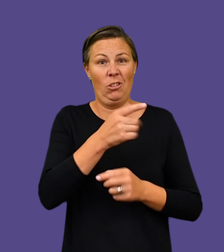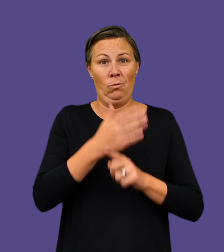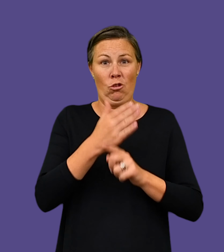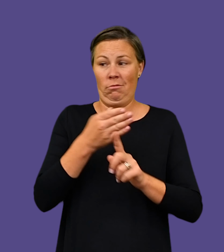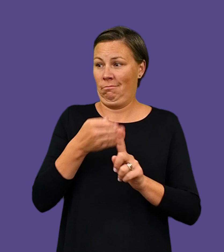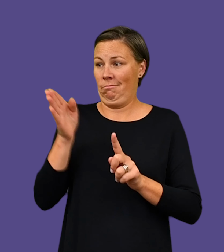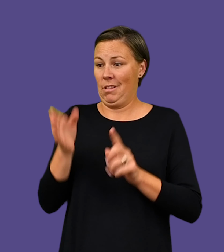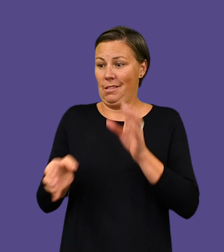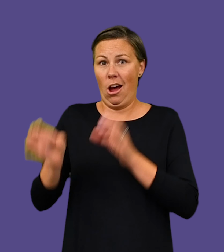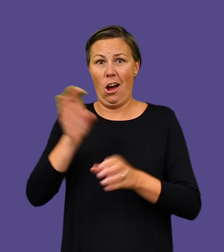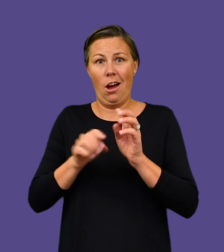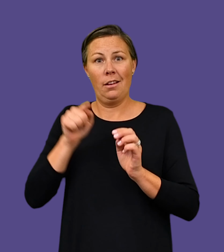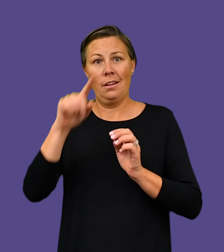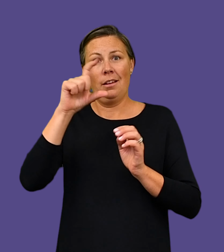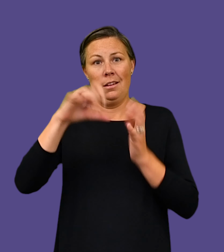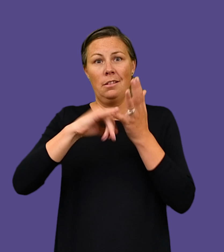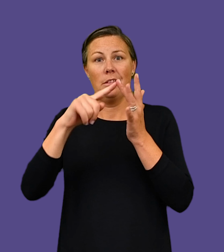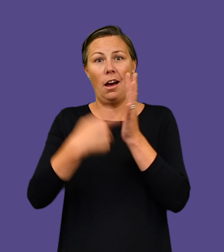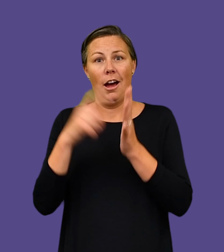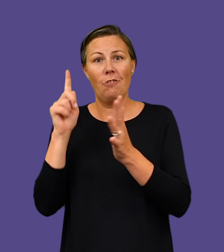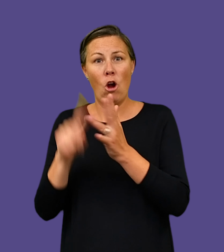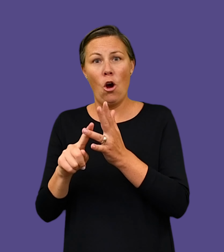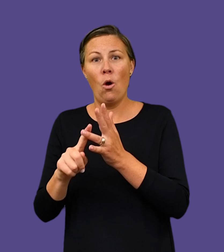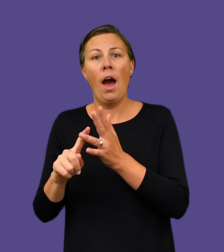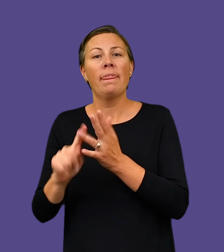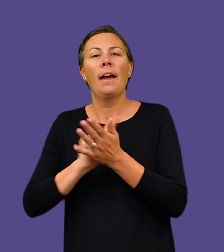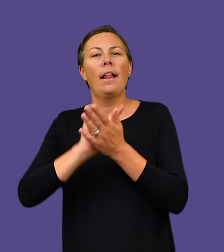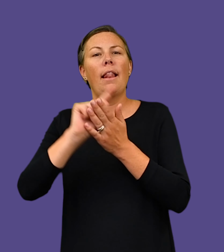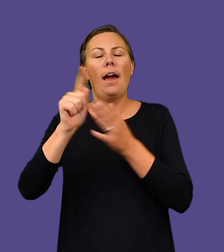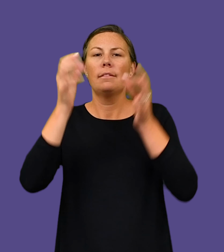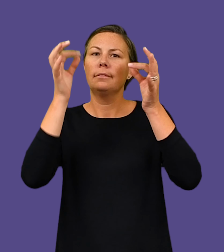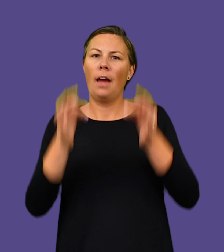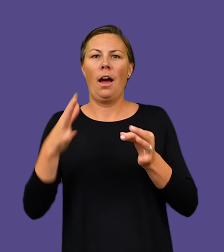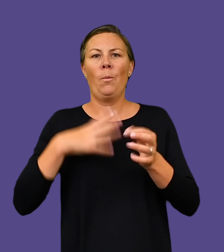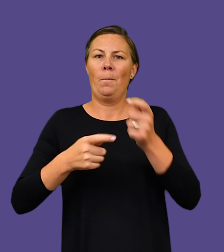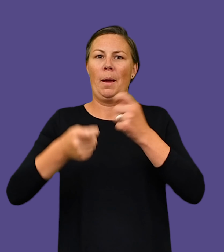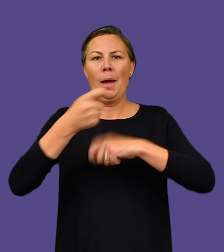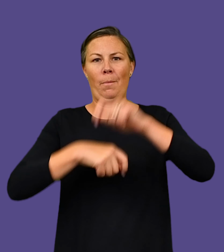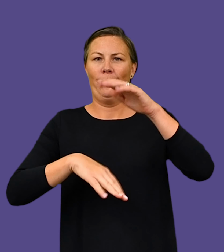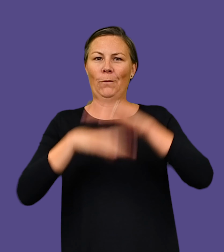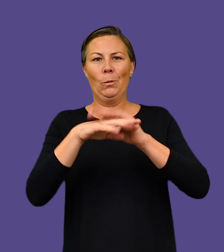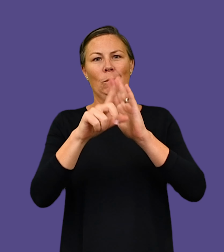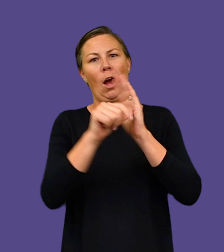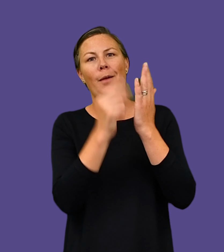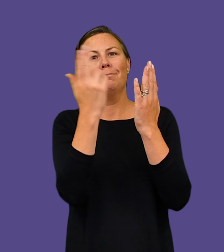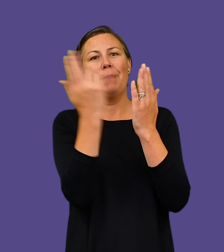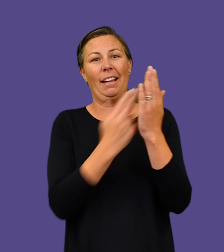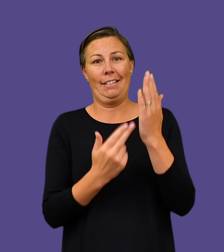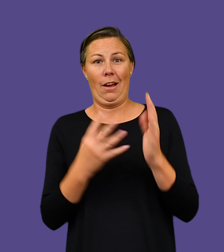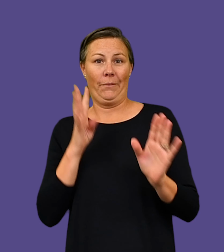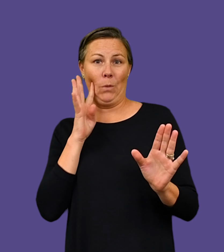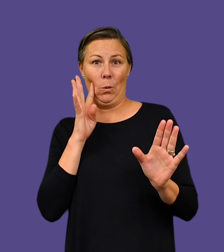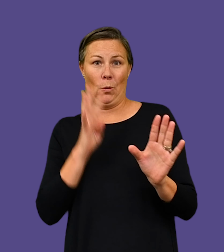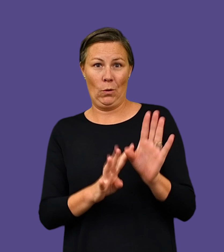From a leadership role at CSIRO, she started painting full-time four years ago.